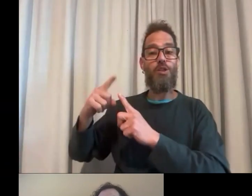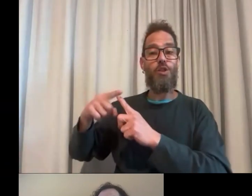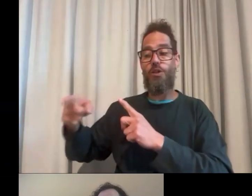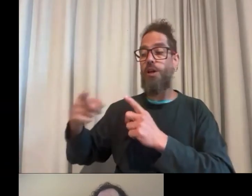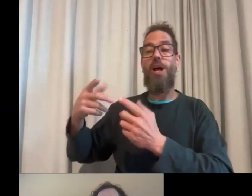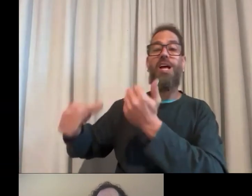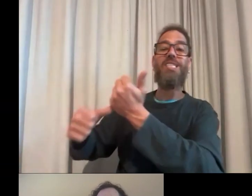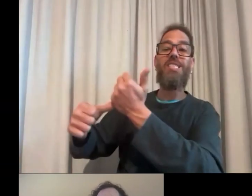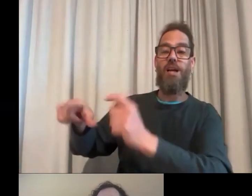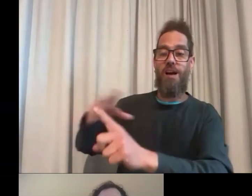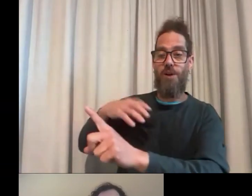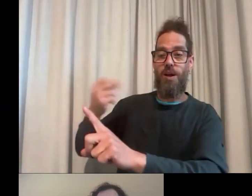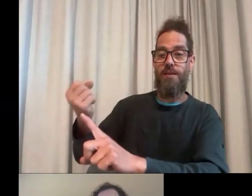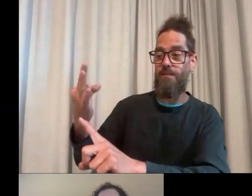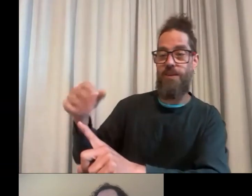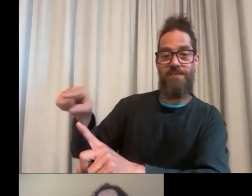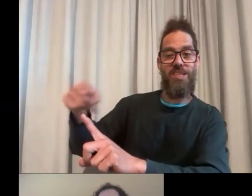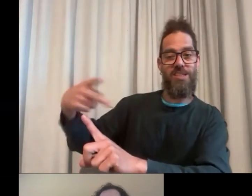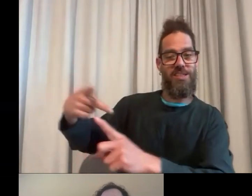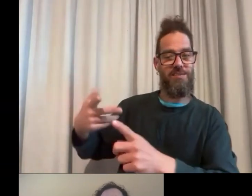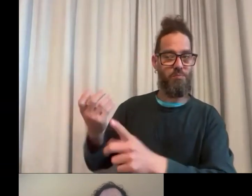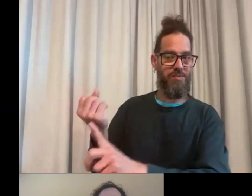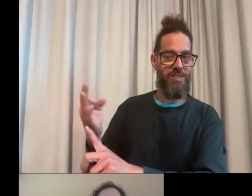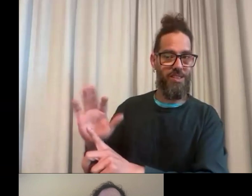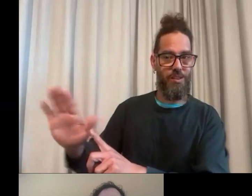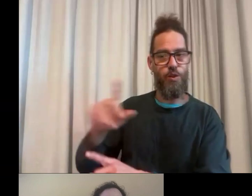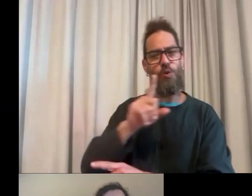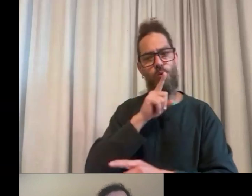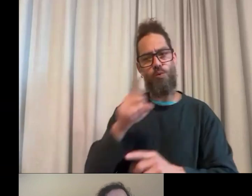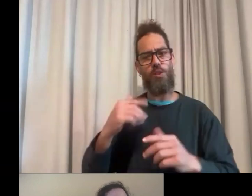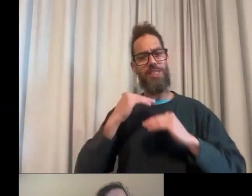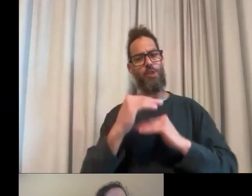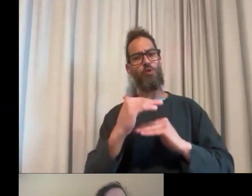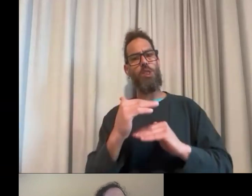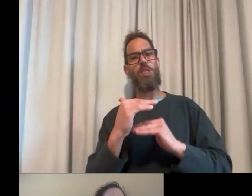using assistive technologies. And again, I can unpack that another day, but there's specific technical things